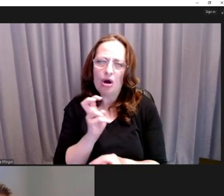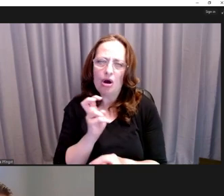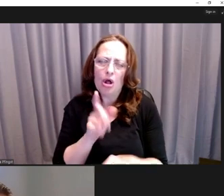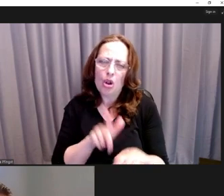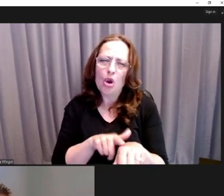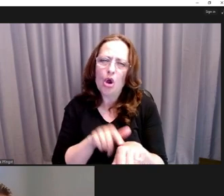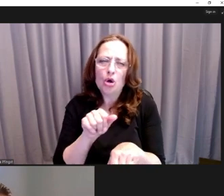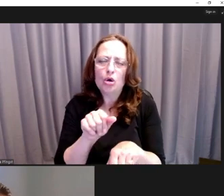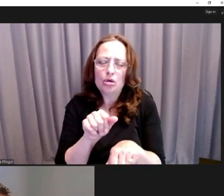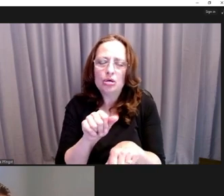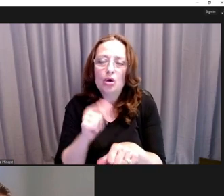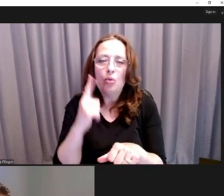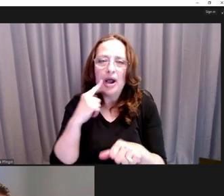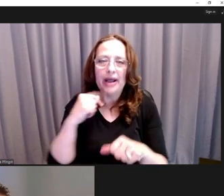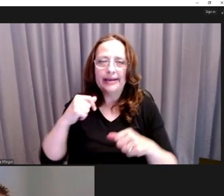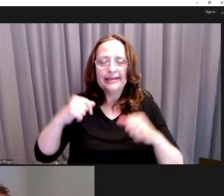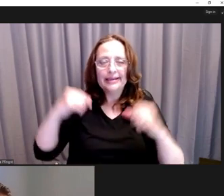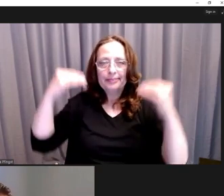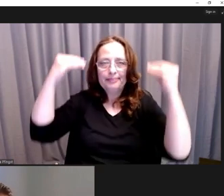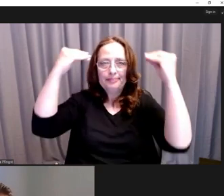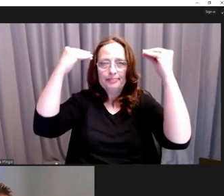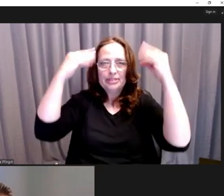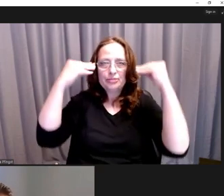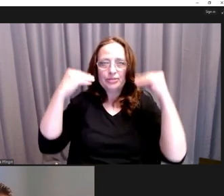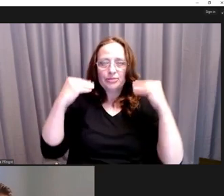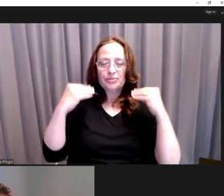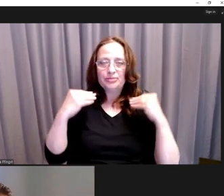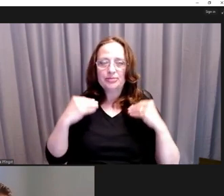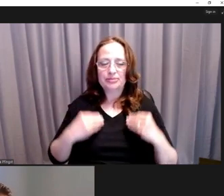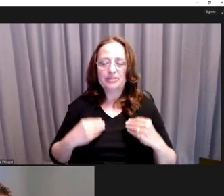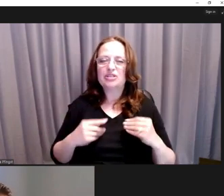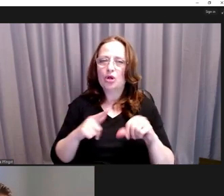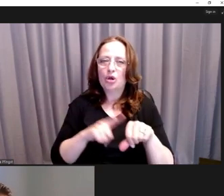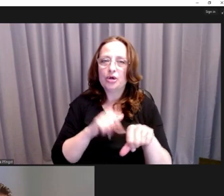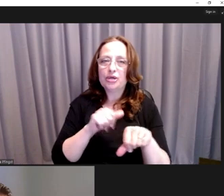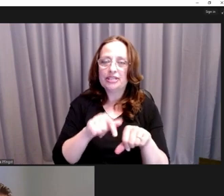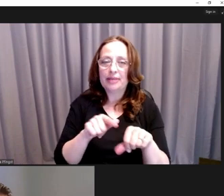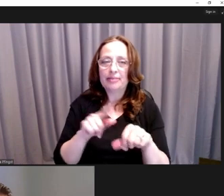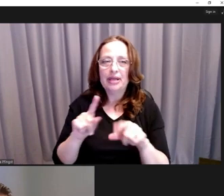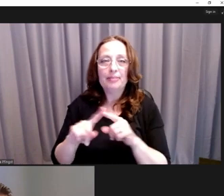have any radiation. Any ionizing radiation. The dose of radiation from a CAT scan is quite